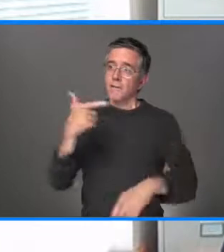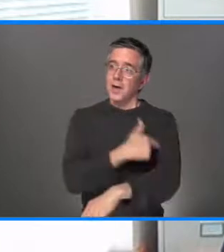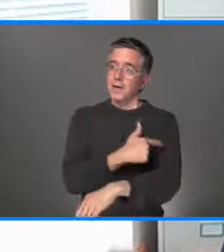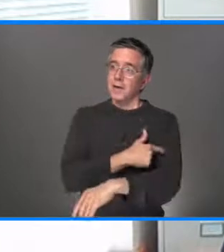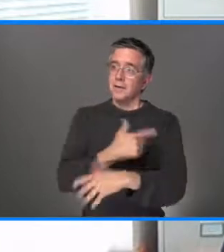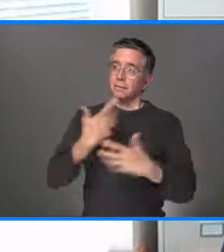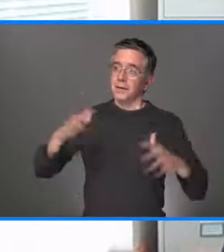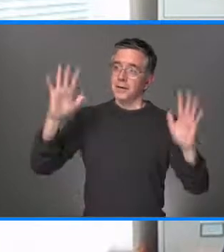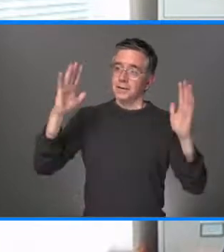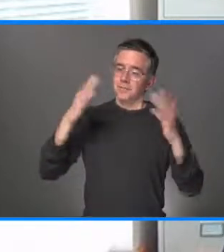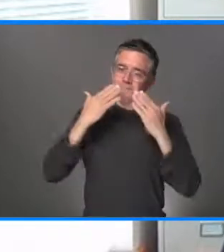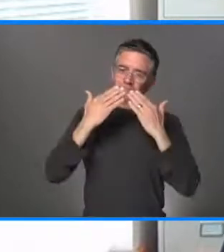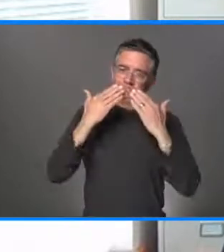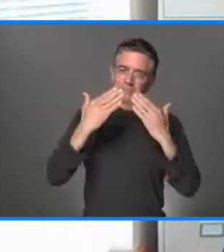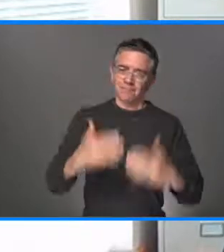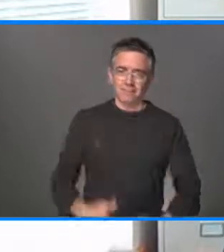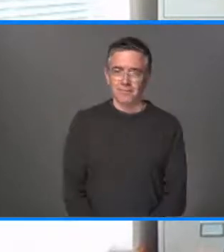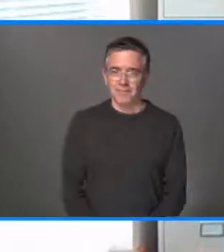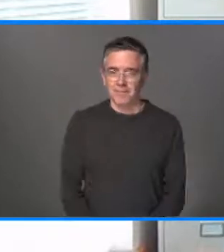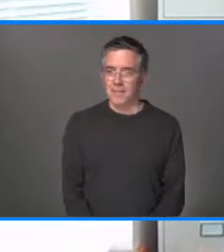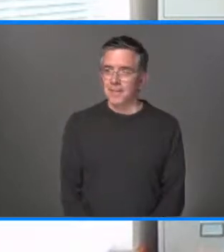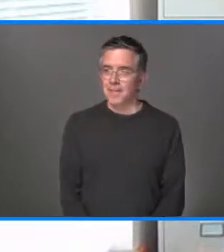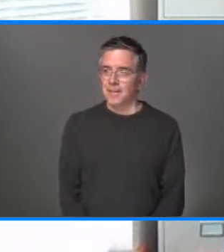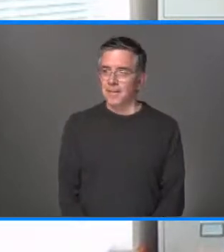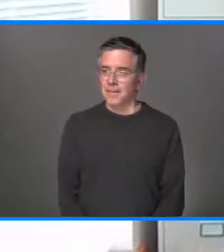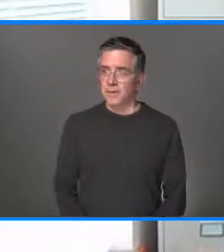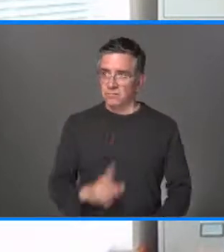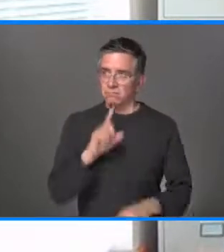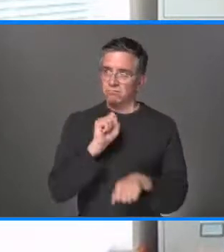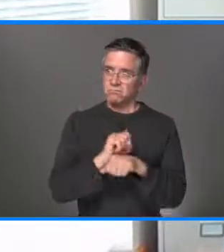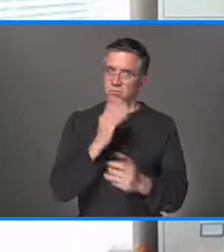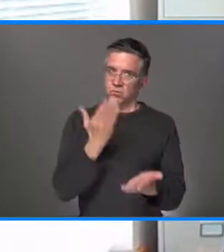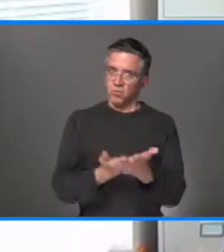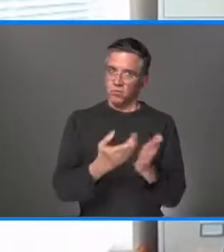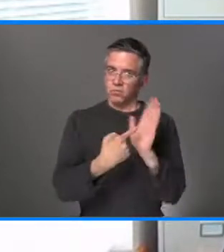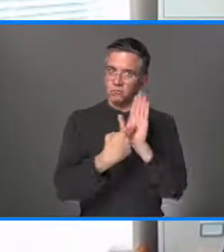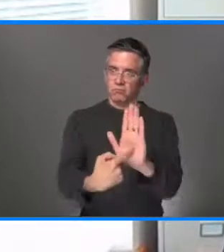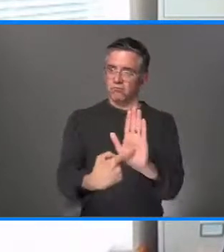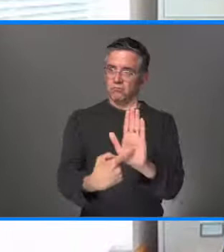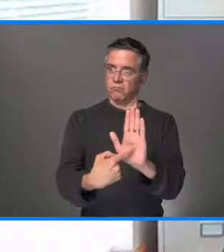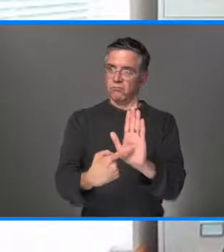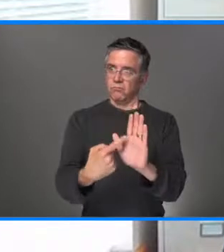in the community right now. But there are still 10 or so percent of the people that we speak to